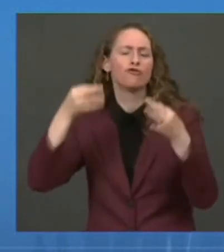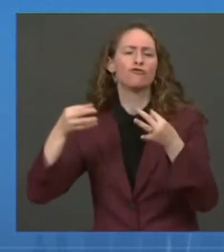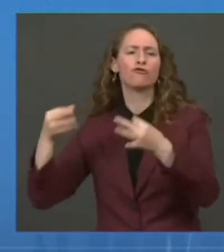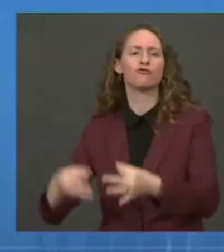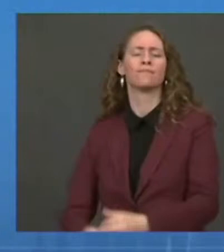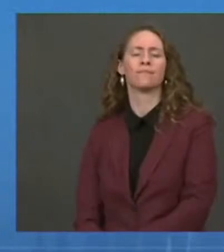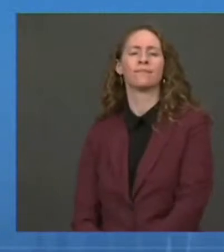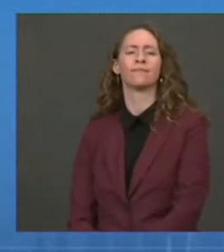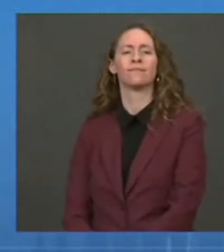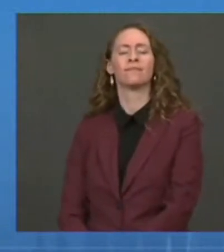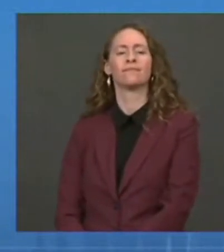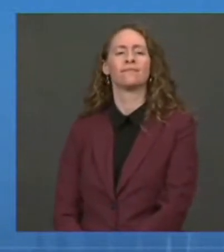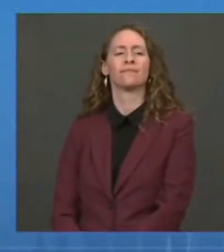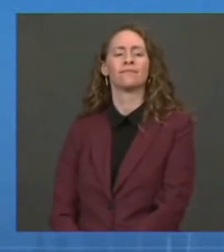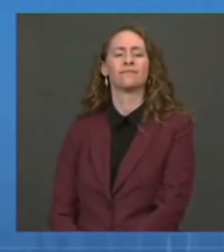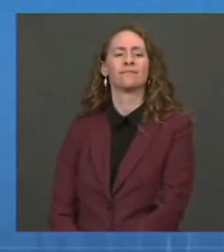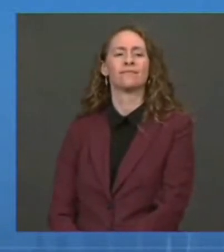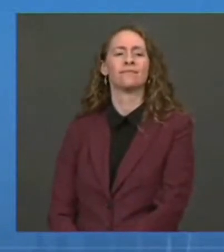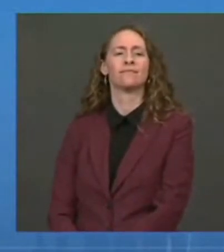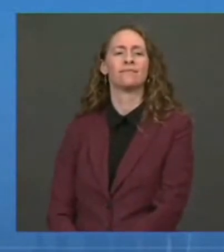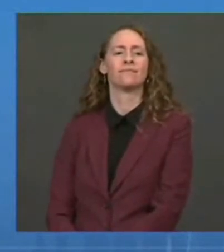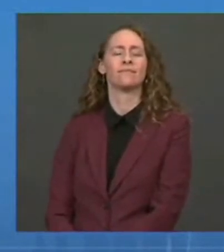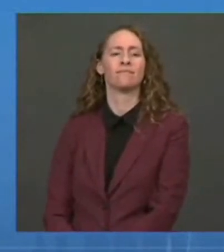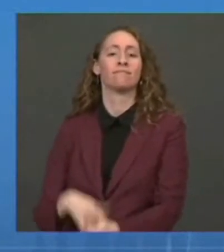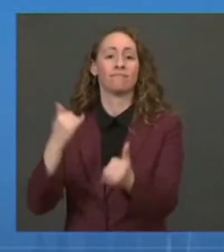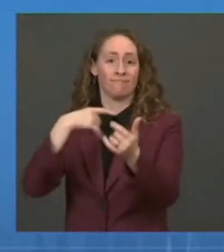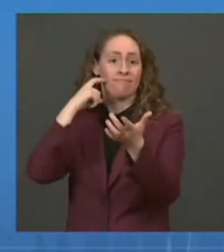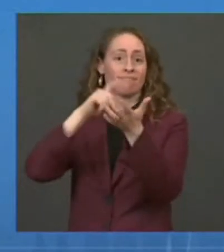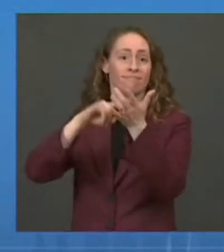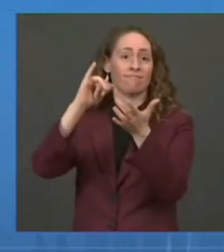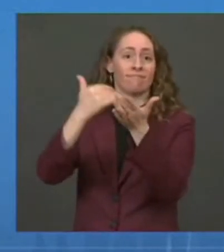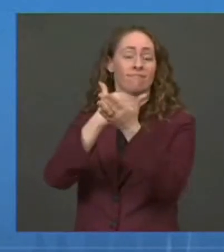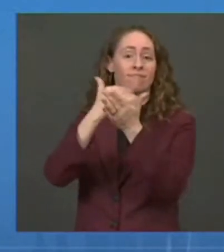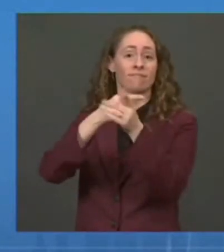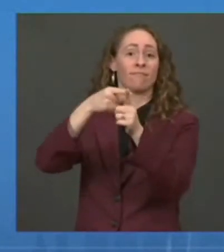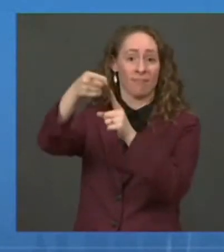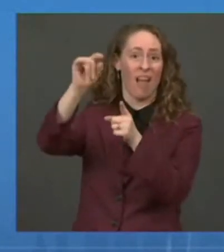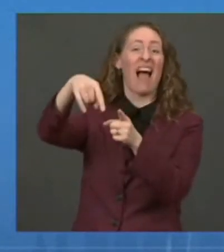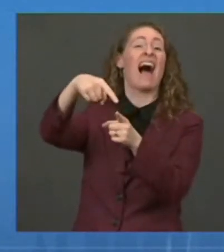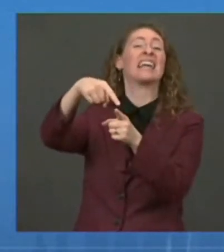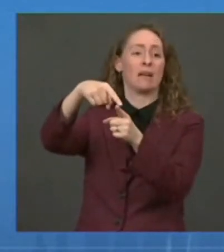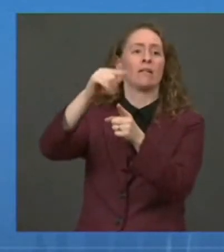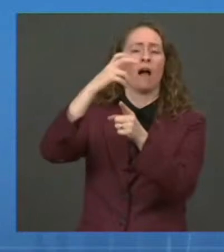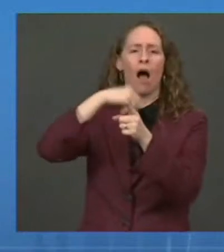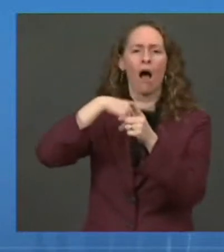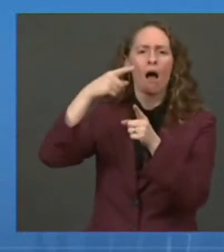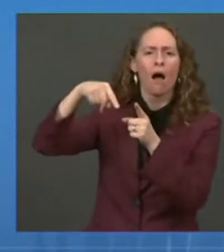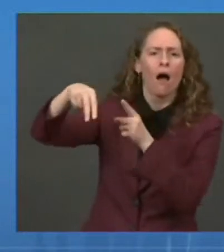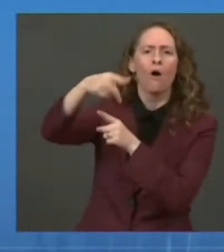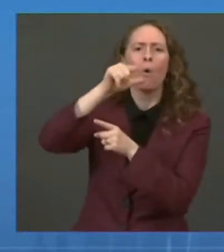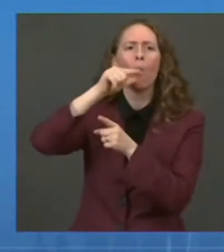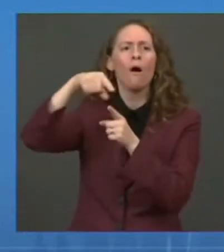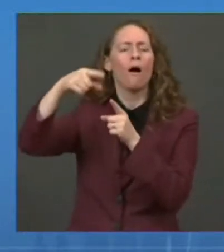IDENTIFIED CDC STAFF BEGAN WORKING WITH STATE AND LOCA PUBLIC HEALTH AUTHORITIES TO DO CONTACT TRACING AND